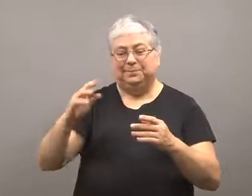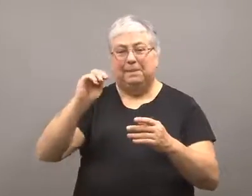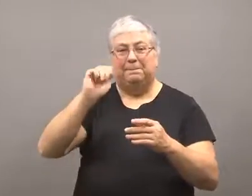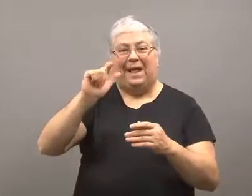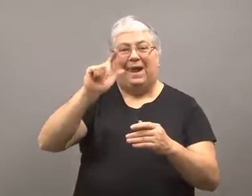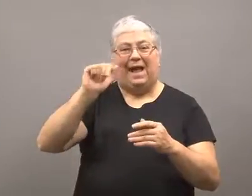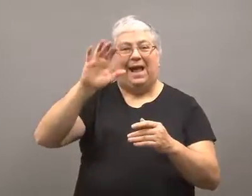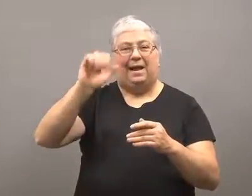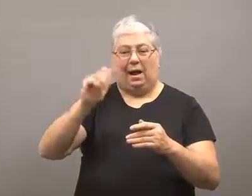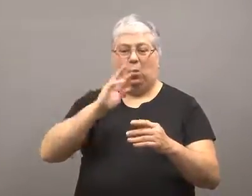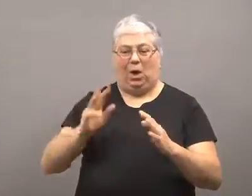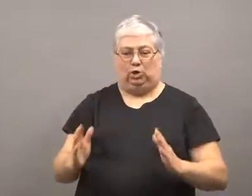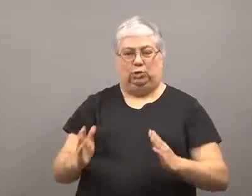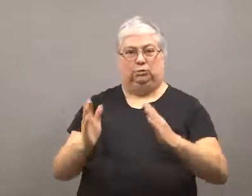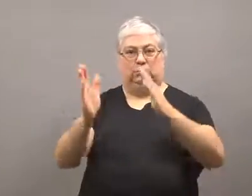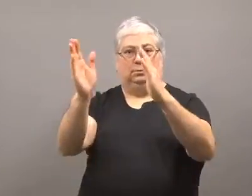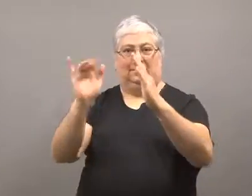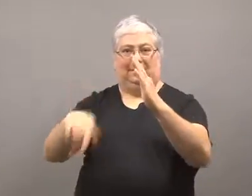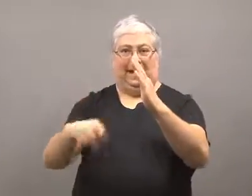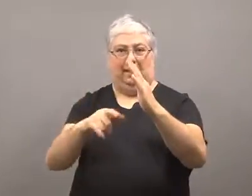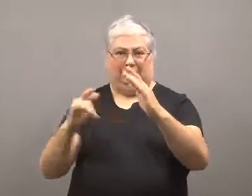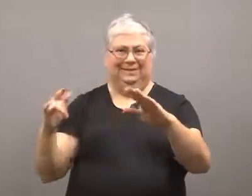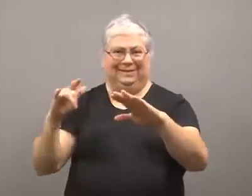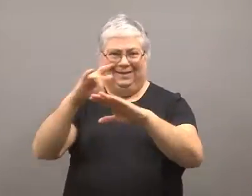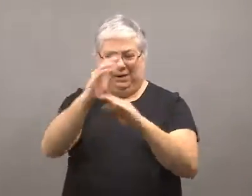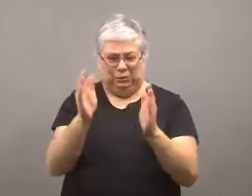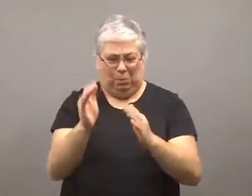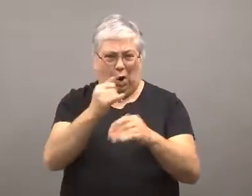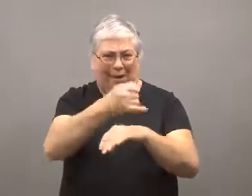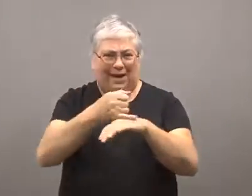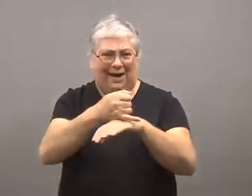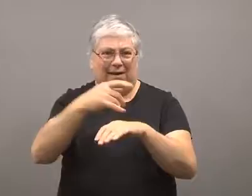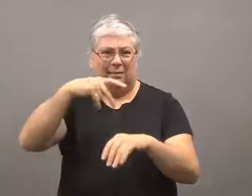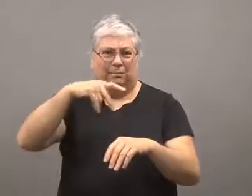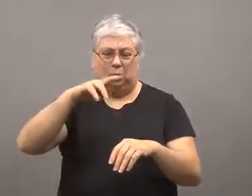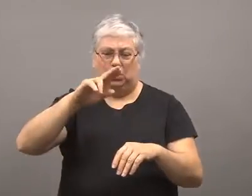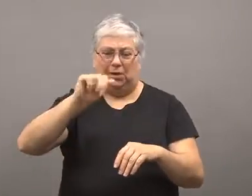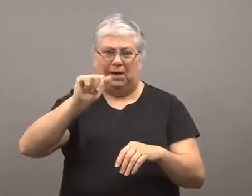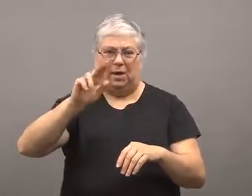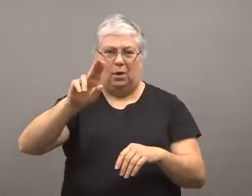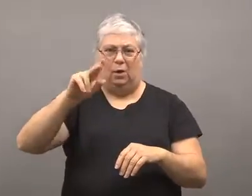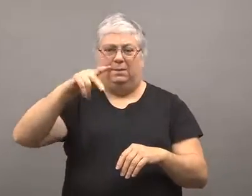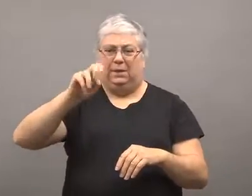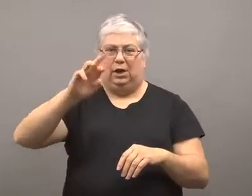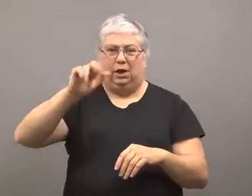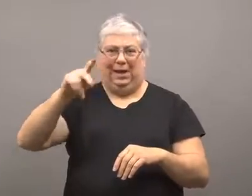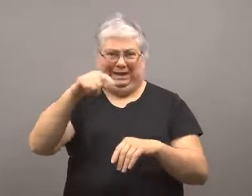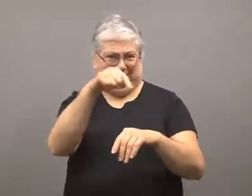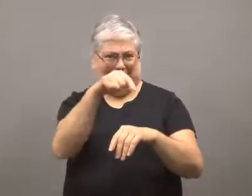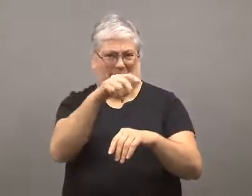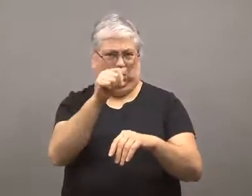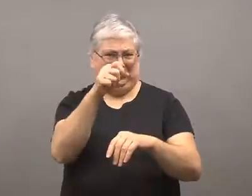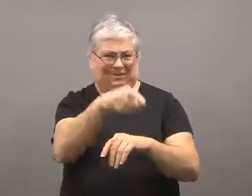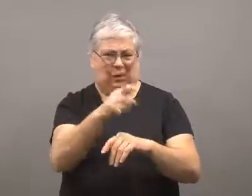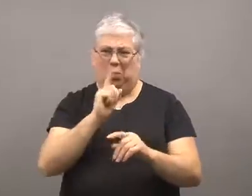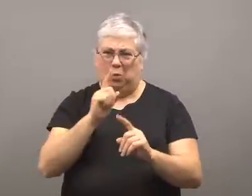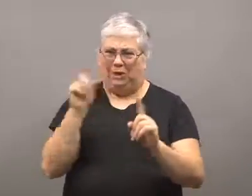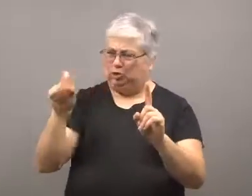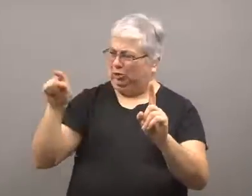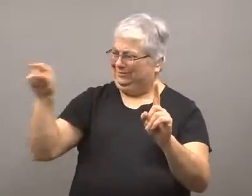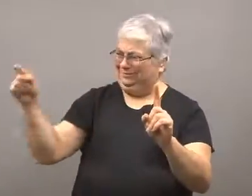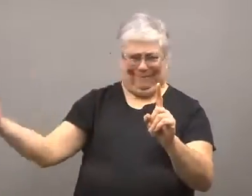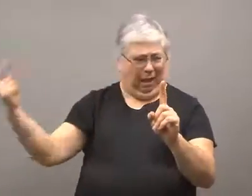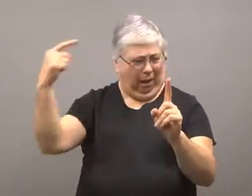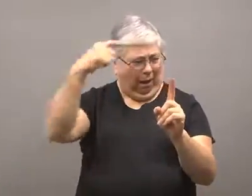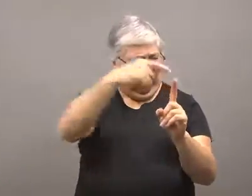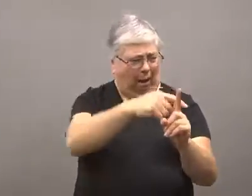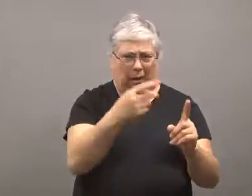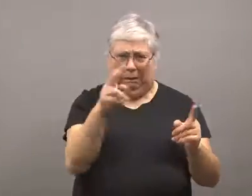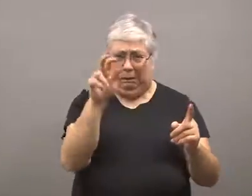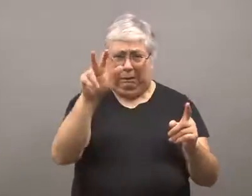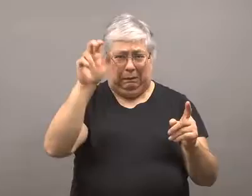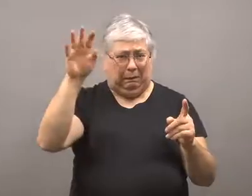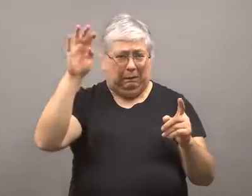over the small island of Pulau Perak in the Strait of Malacca.